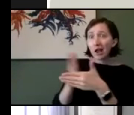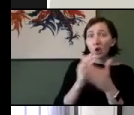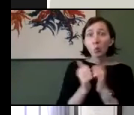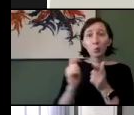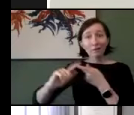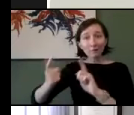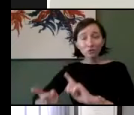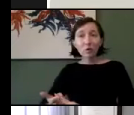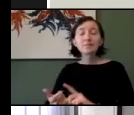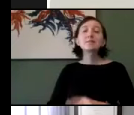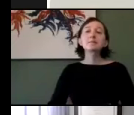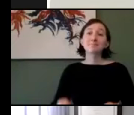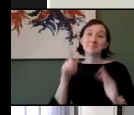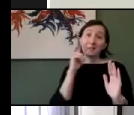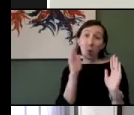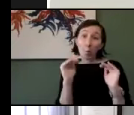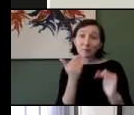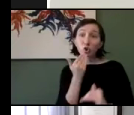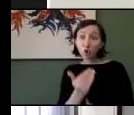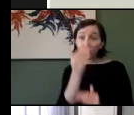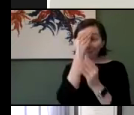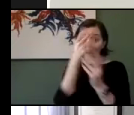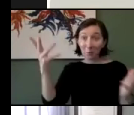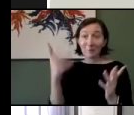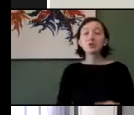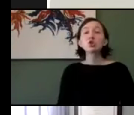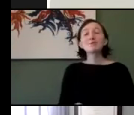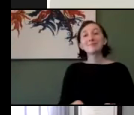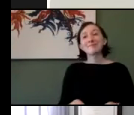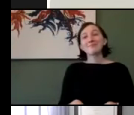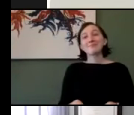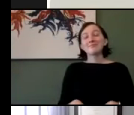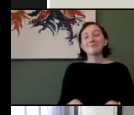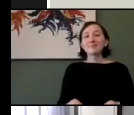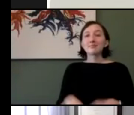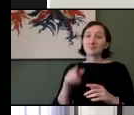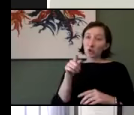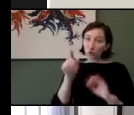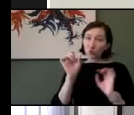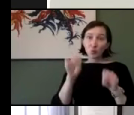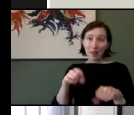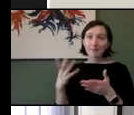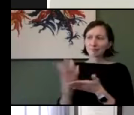Know that there's good information throughout this that you can definitely share with other folks.